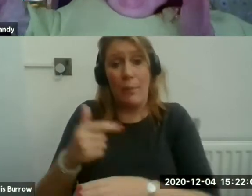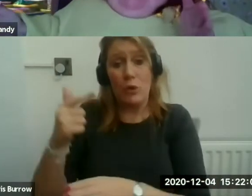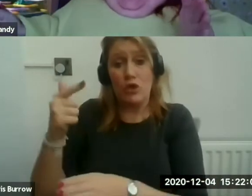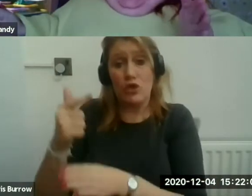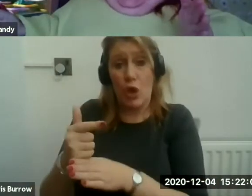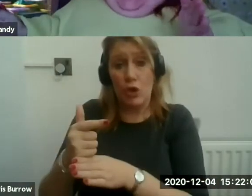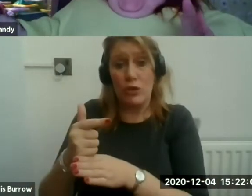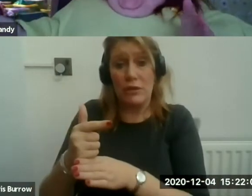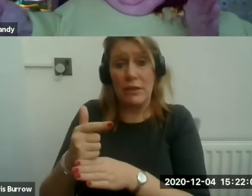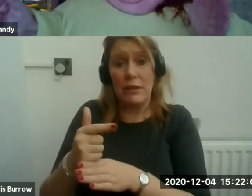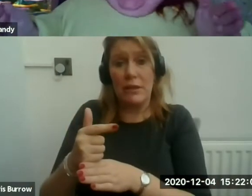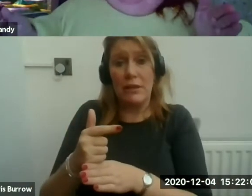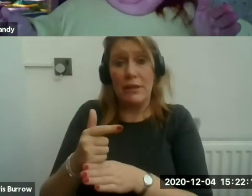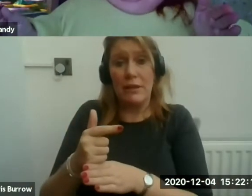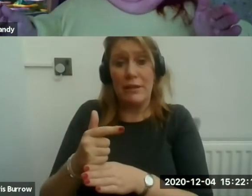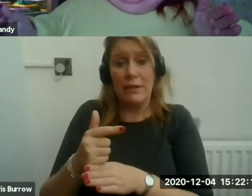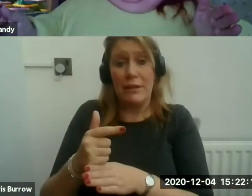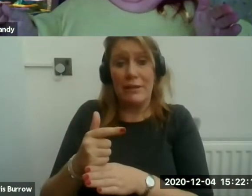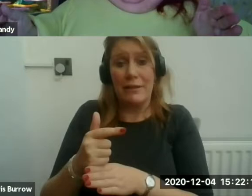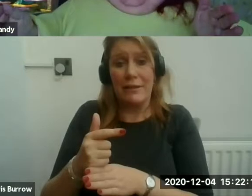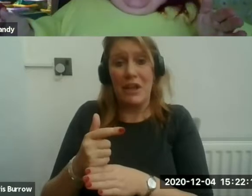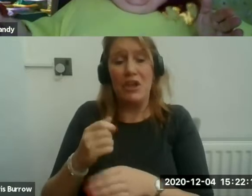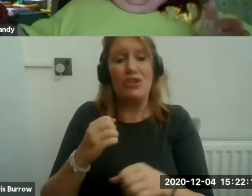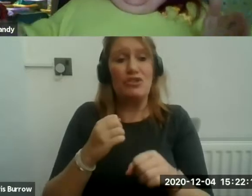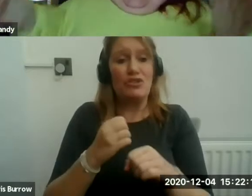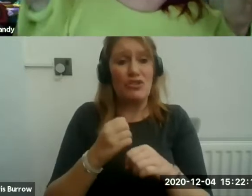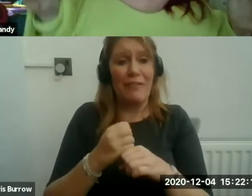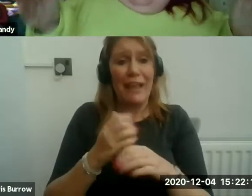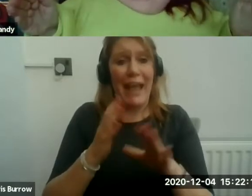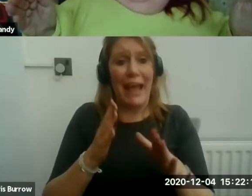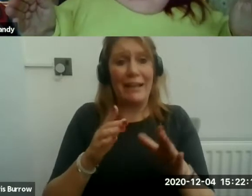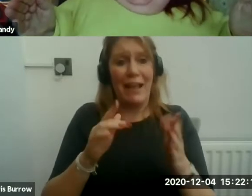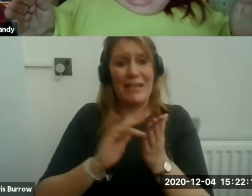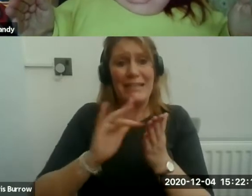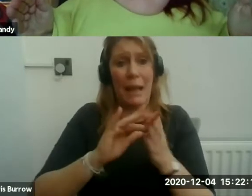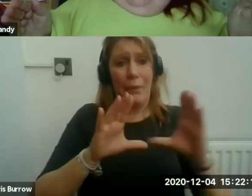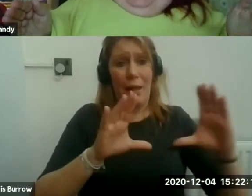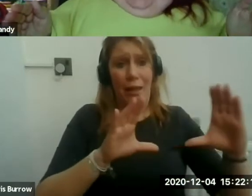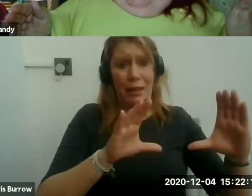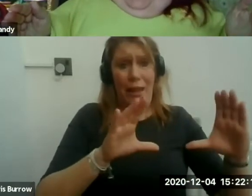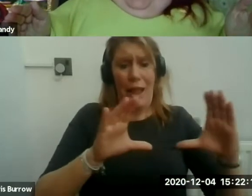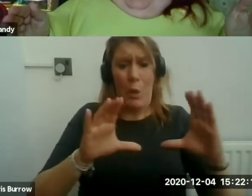carry Vici on a tablet and try and put